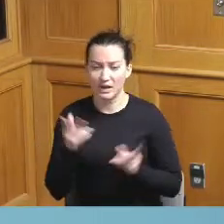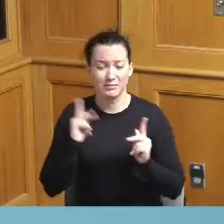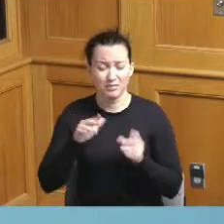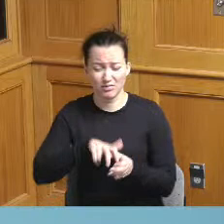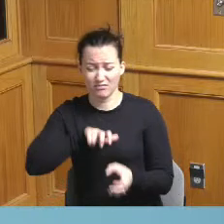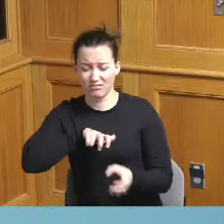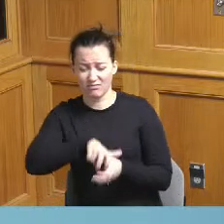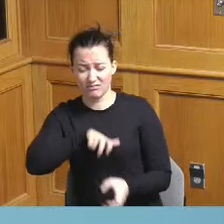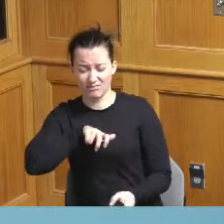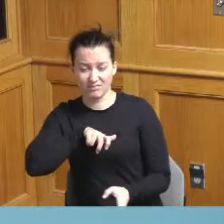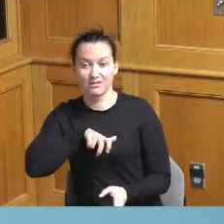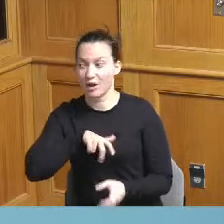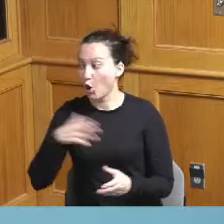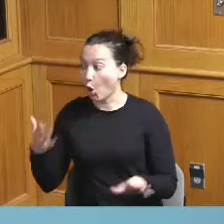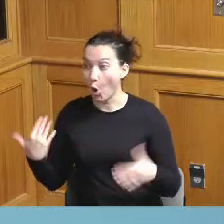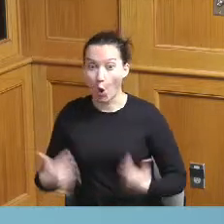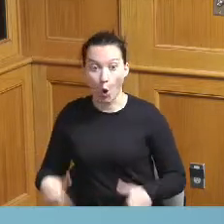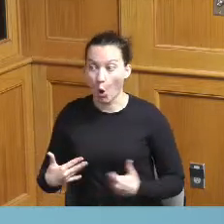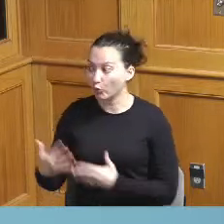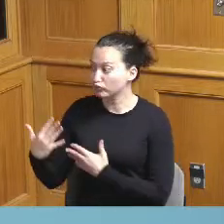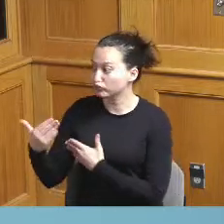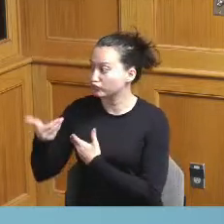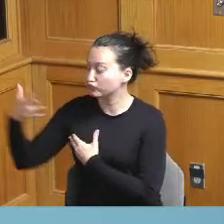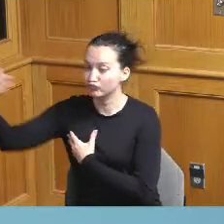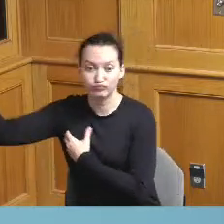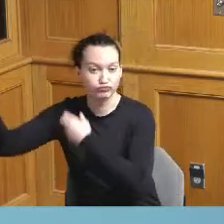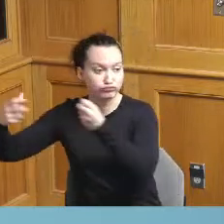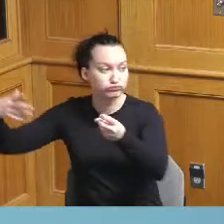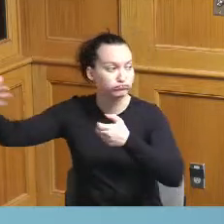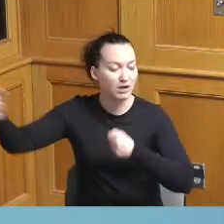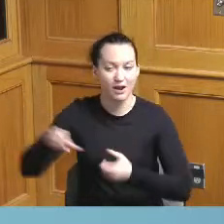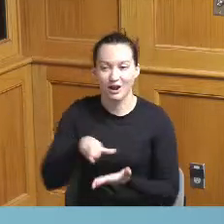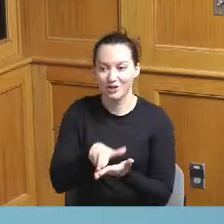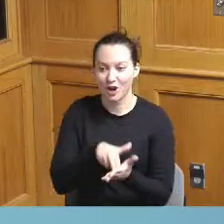newer clerks to the open market and to other County agencies when the contract was negotiated